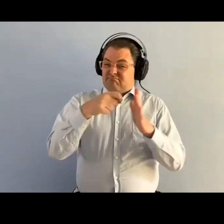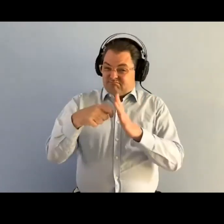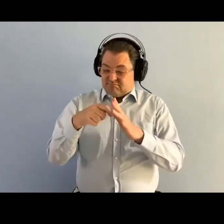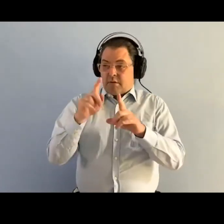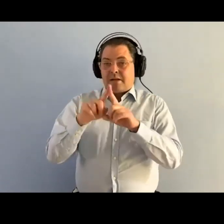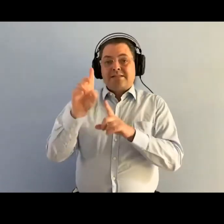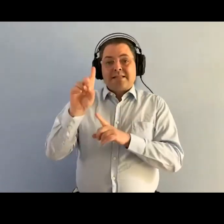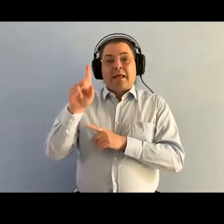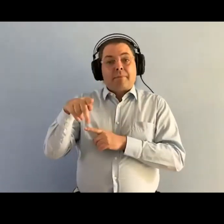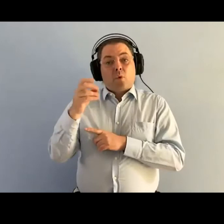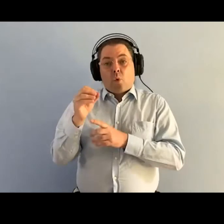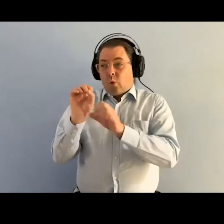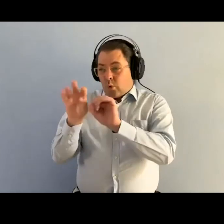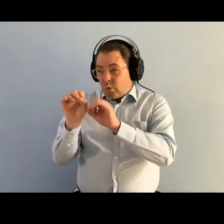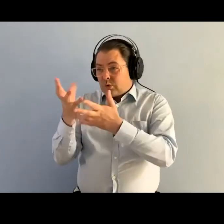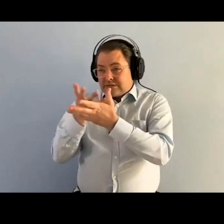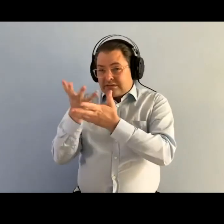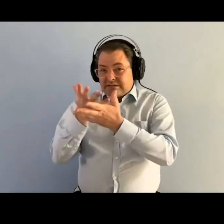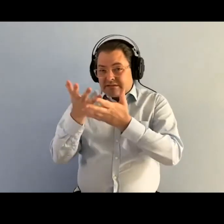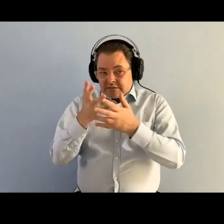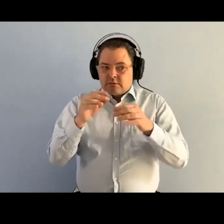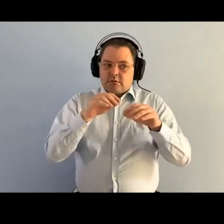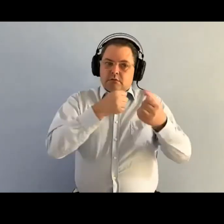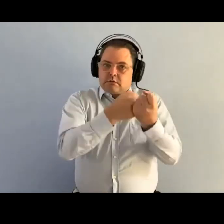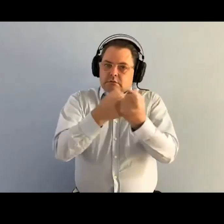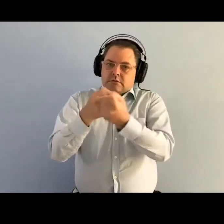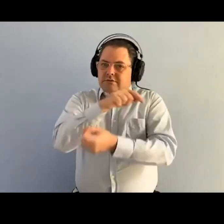was working. We have initiated these programs along